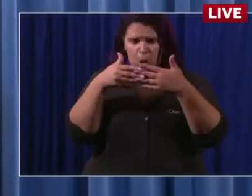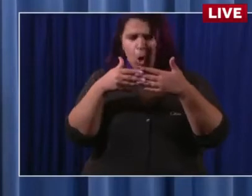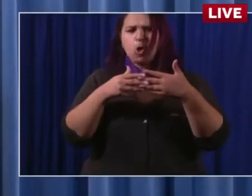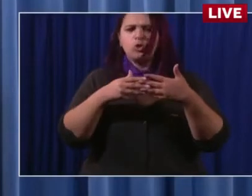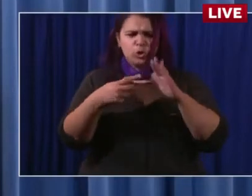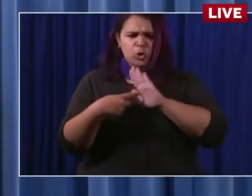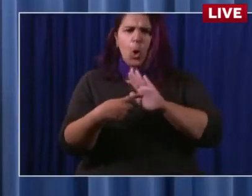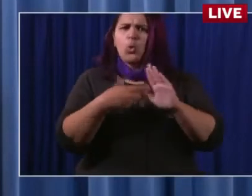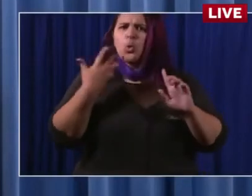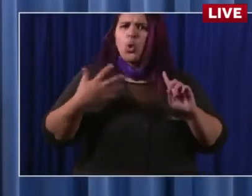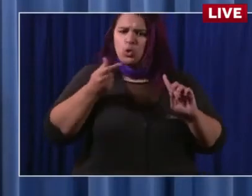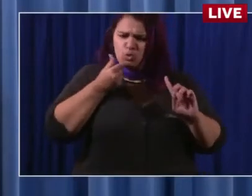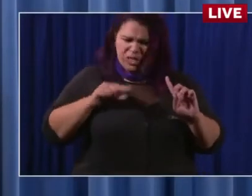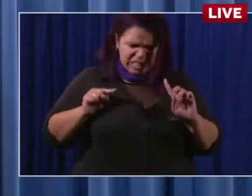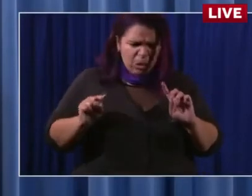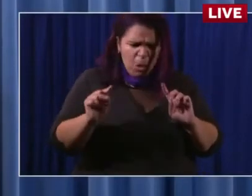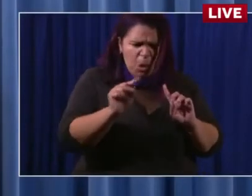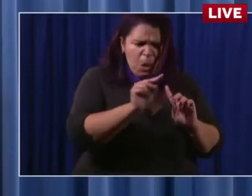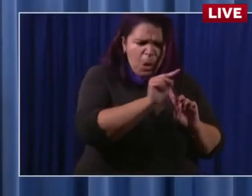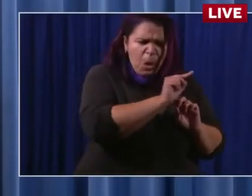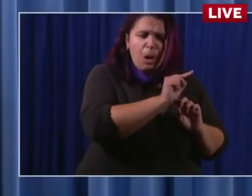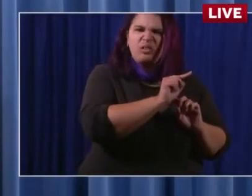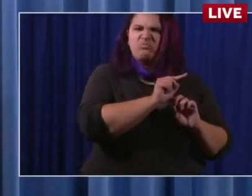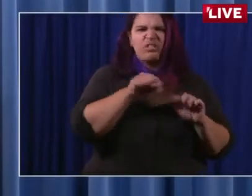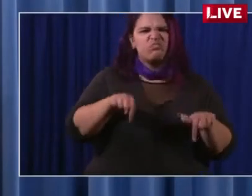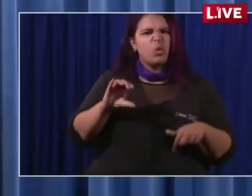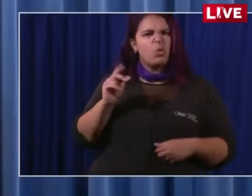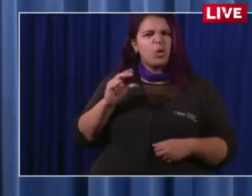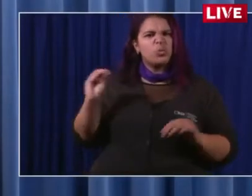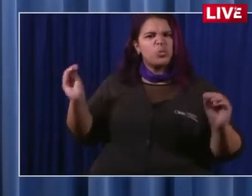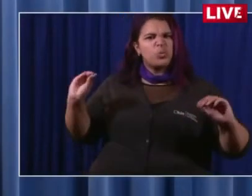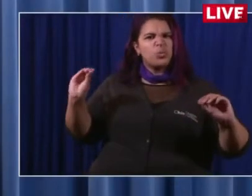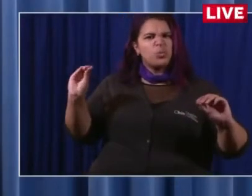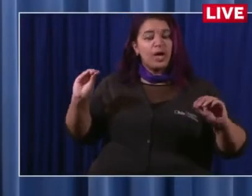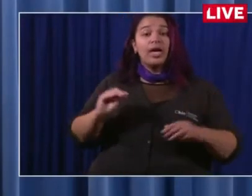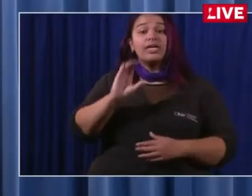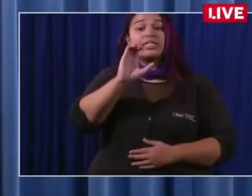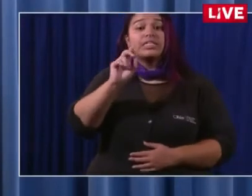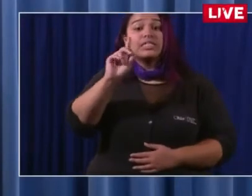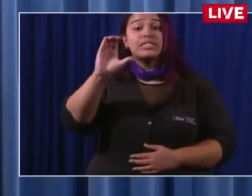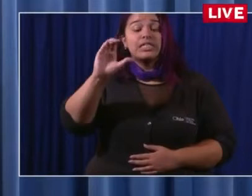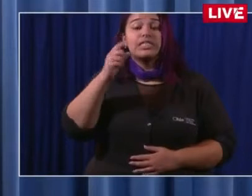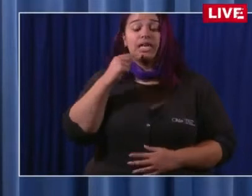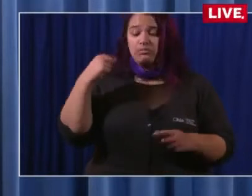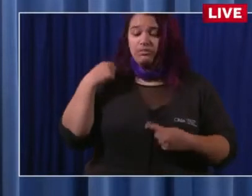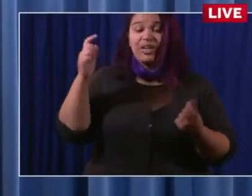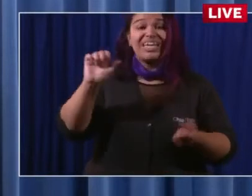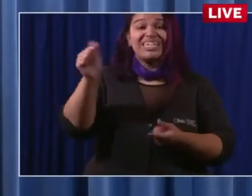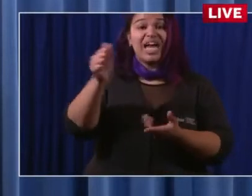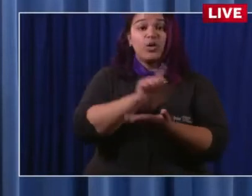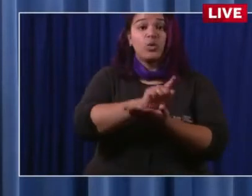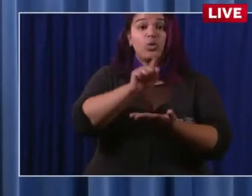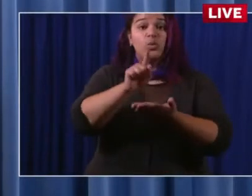THE CDC SHOWS -- THEY ARE IN THE CODE YELLOW. CDC SHOWS GREEN, BUT WE DO NOT EVEN HAVE GREEN ON OUR MAP IN OHIO.